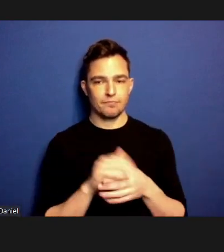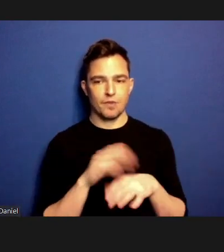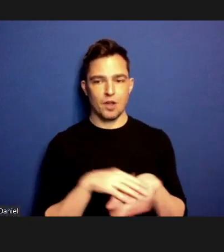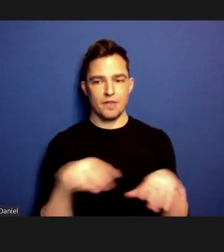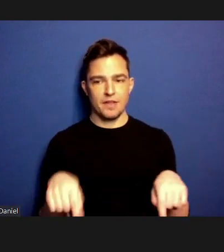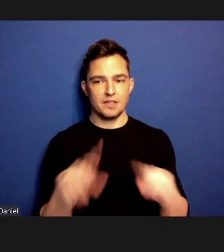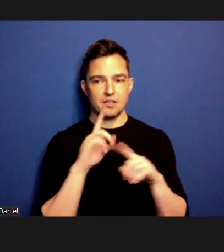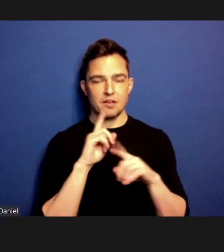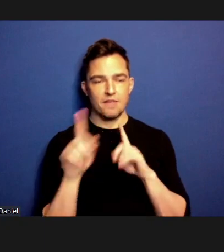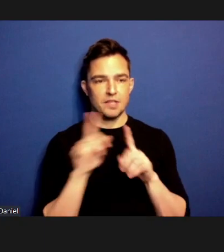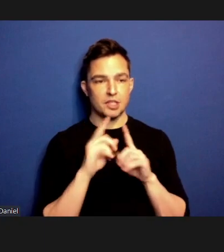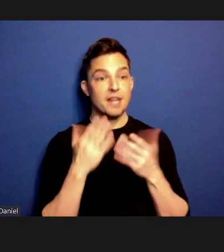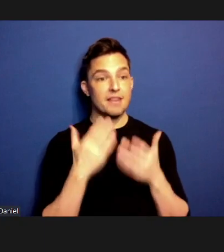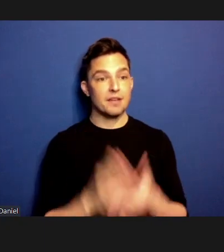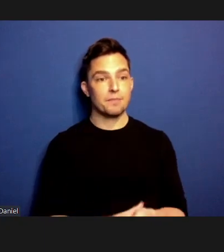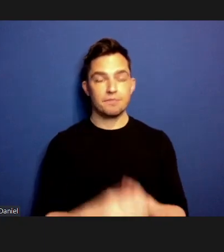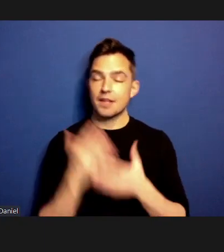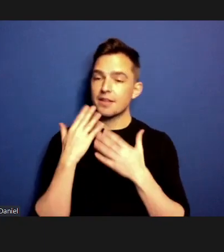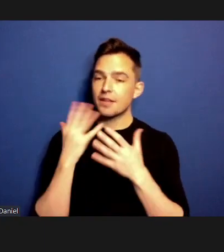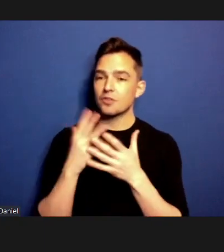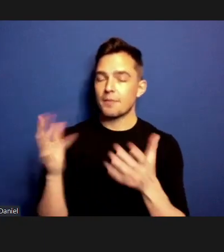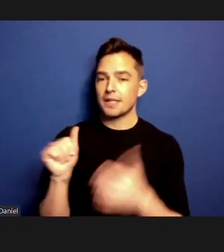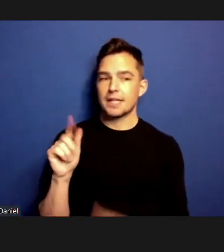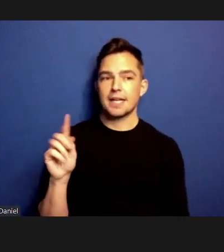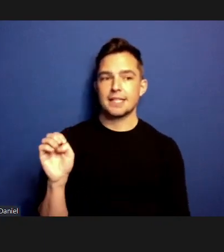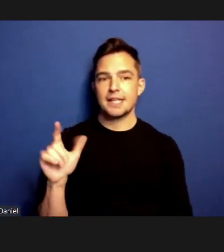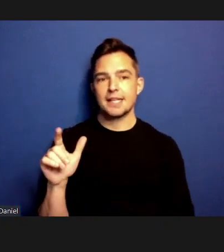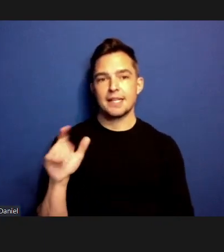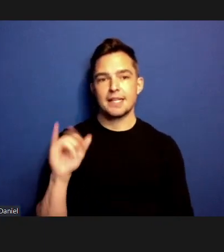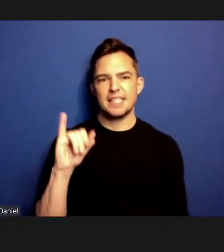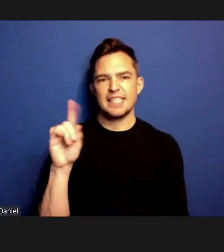Thanks so much Idil. I hope everyone can hear